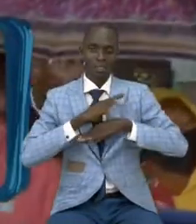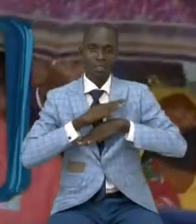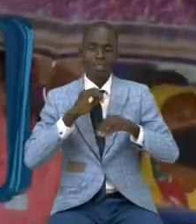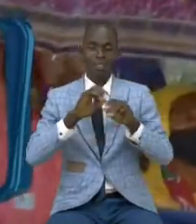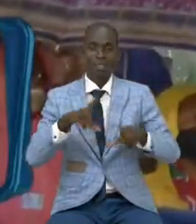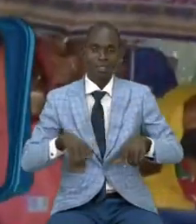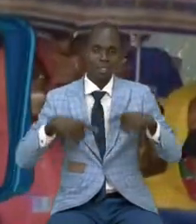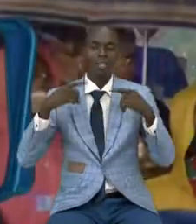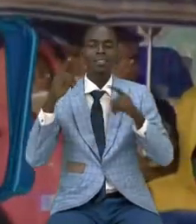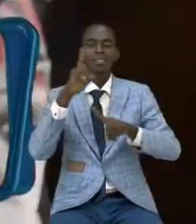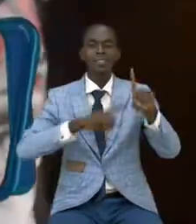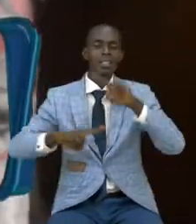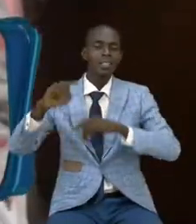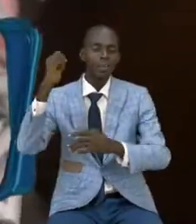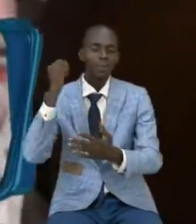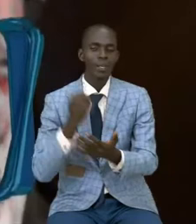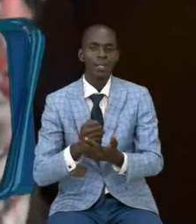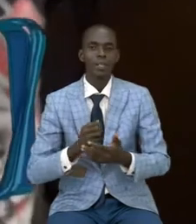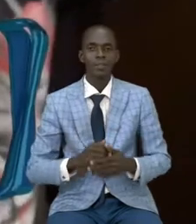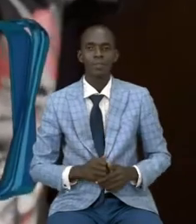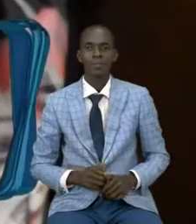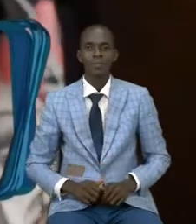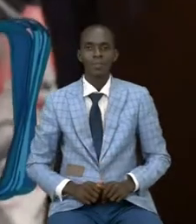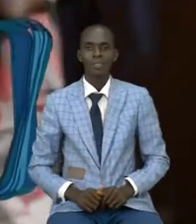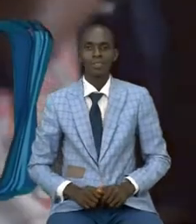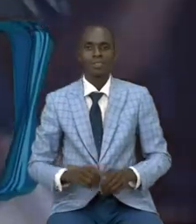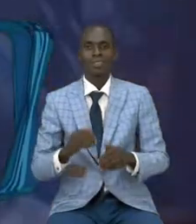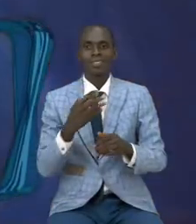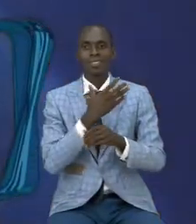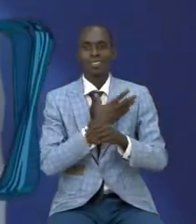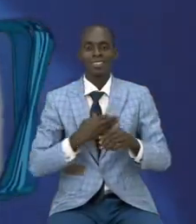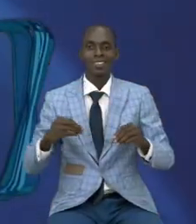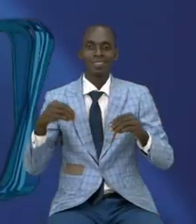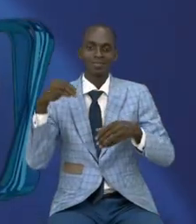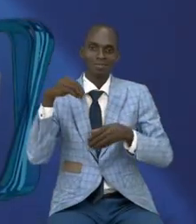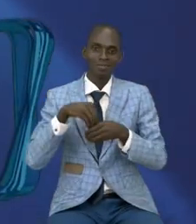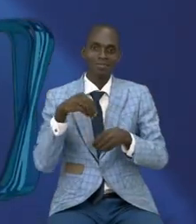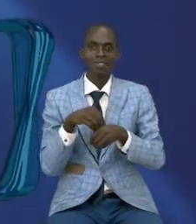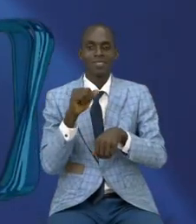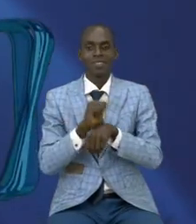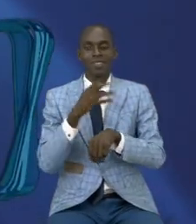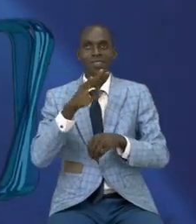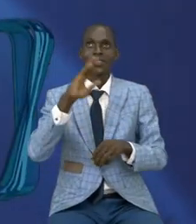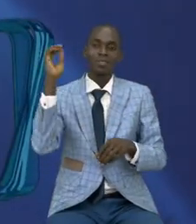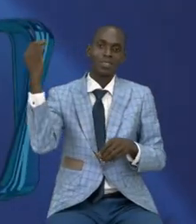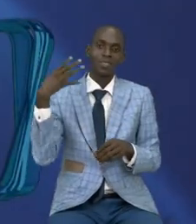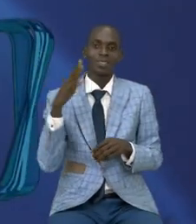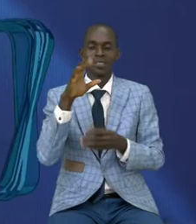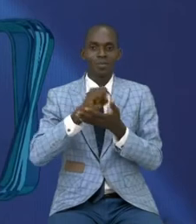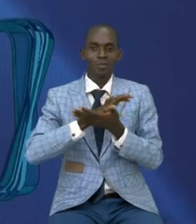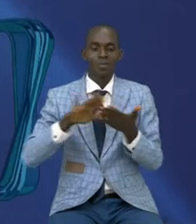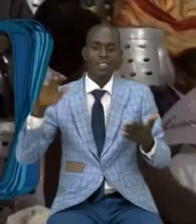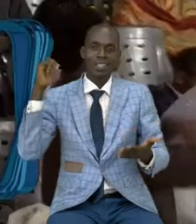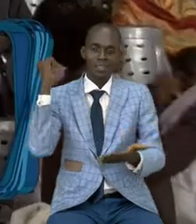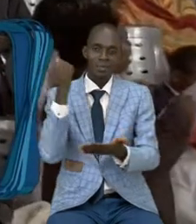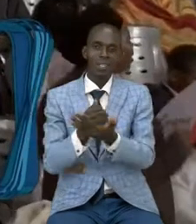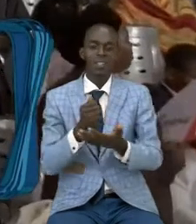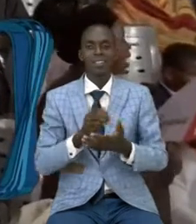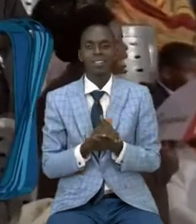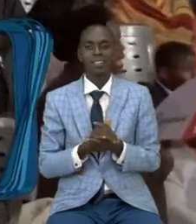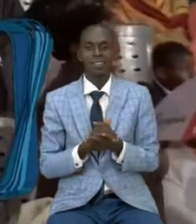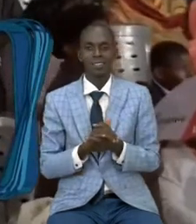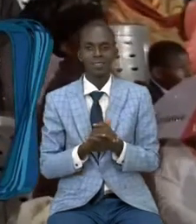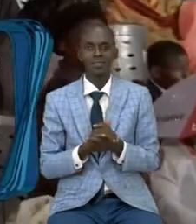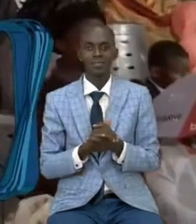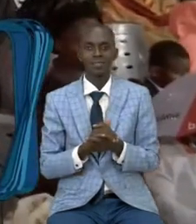give me a good amen an inner work of grace your sanctification a good amen and the lord